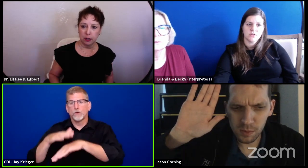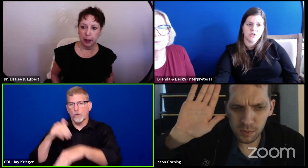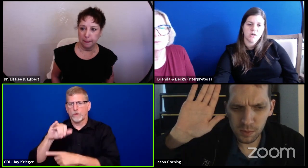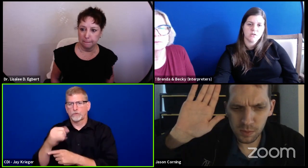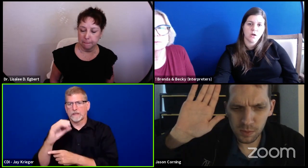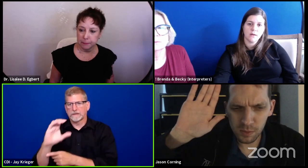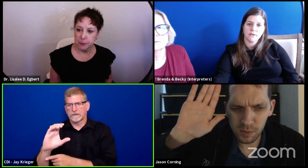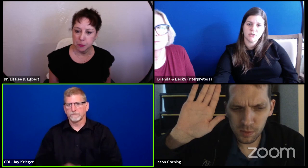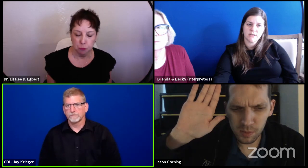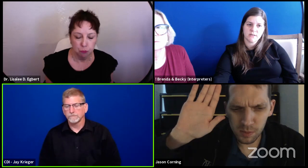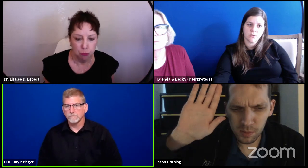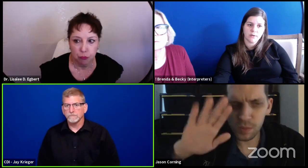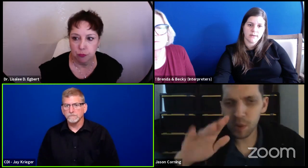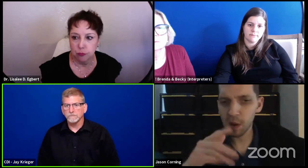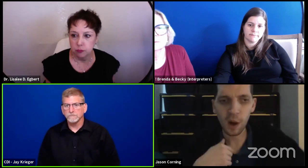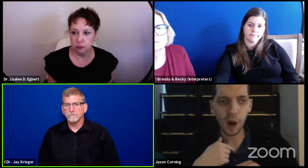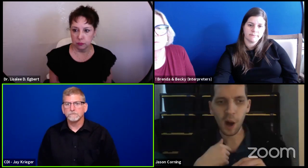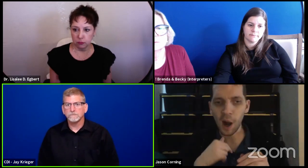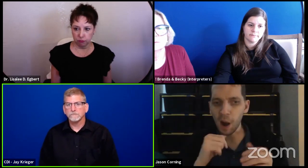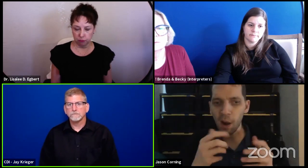The Chair is calling on Jason Corning.